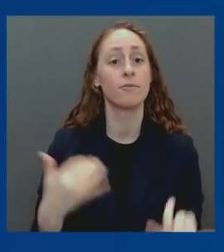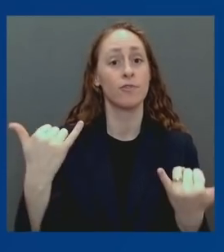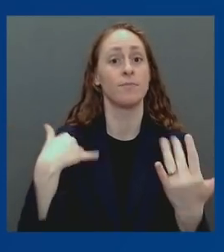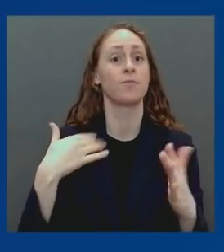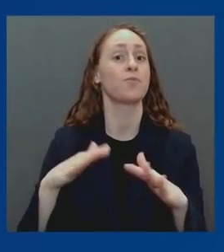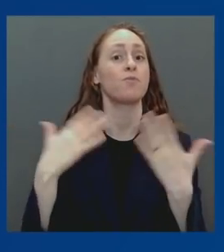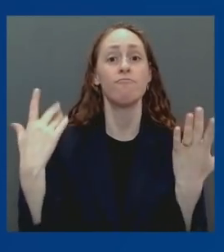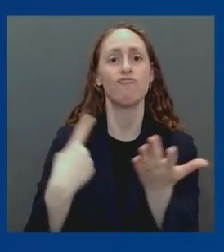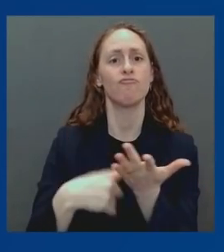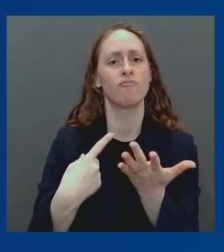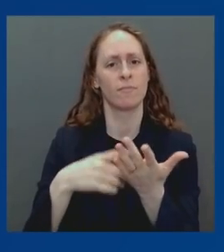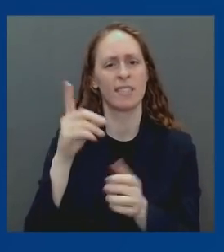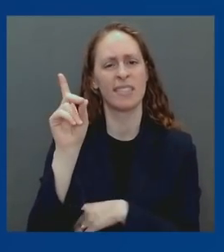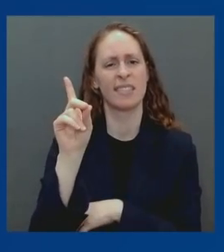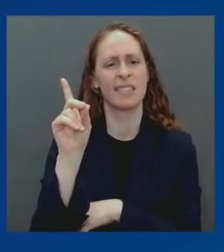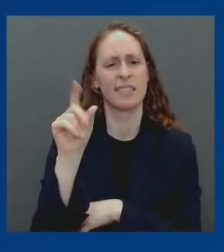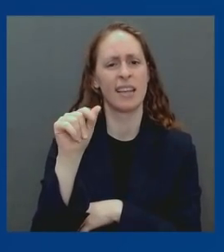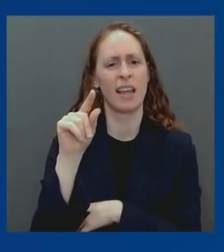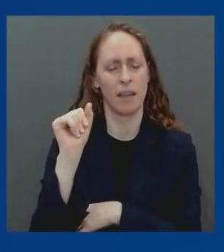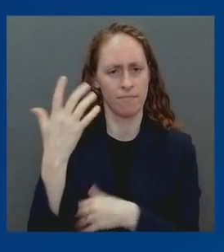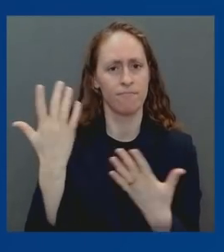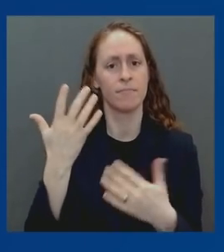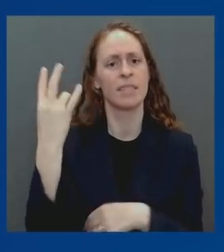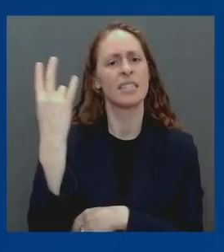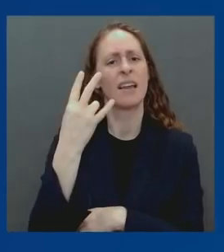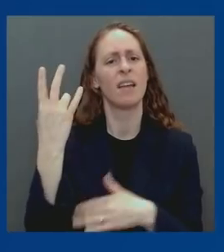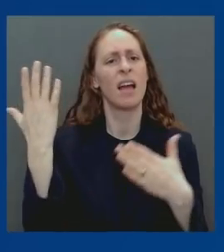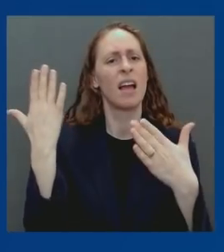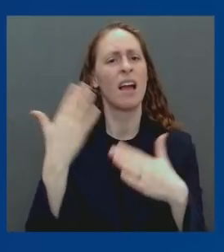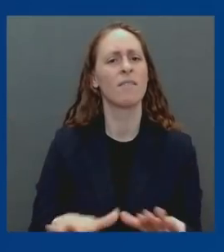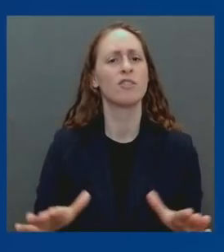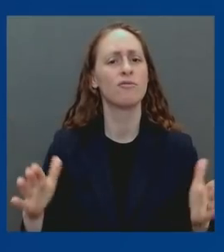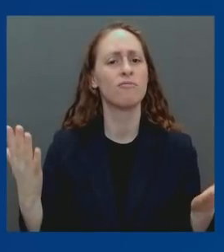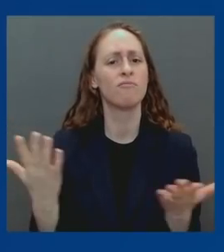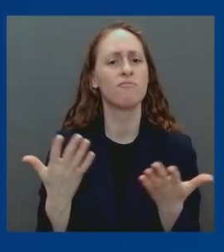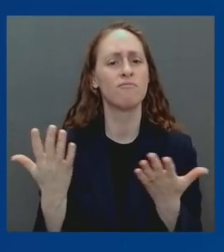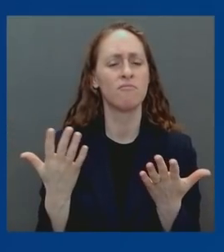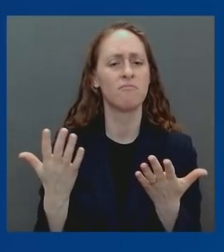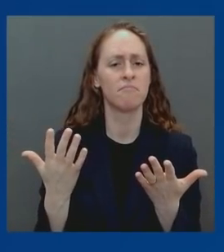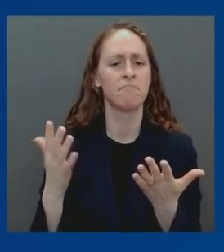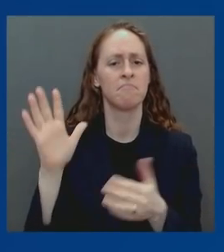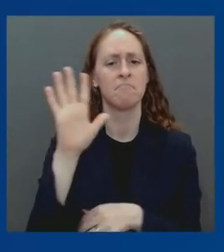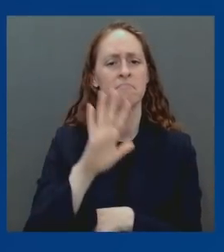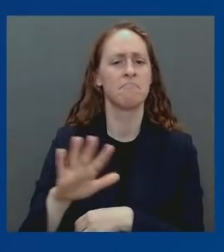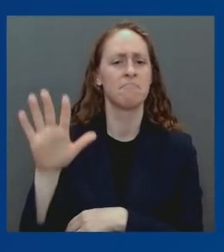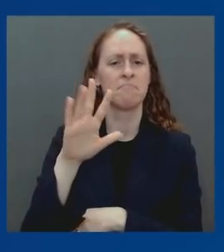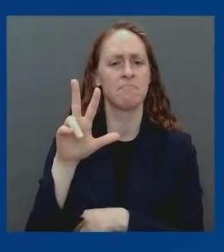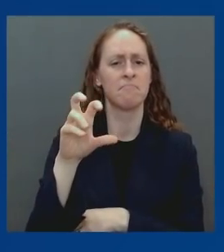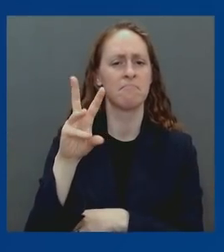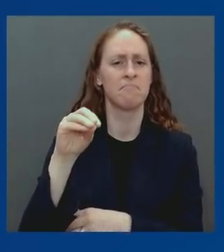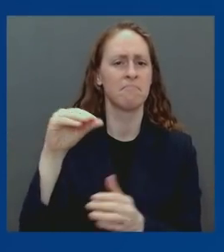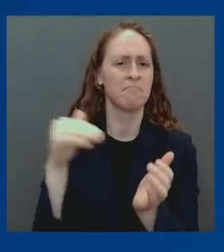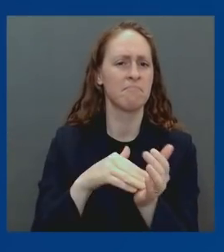is about 446,400 cases per day, a decrease of about 36 percent over the previous week.